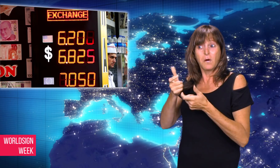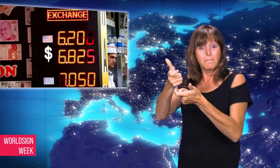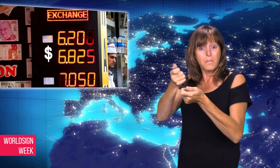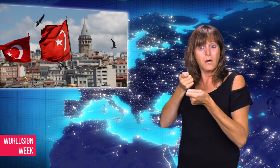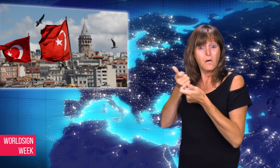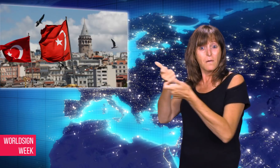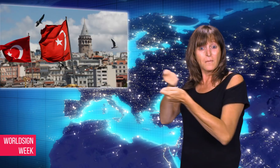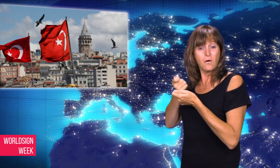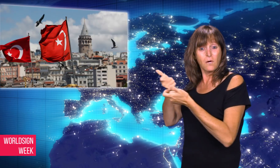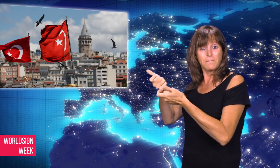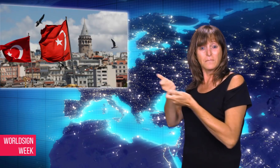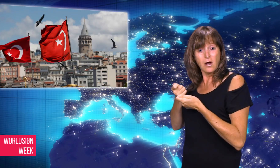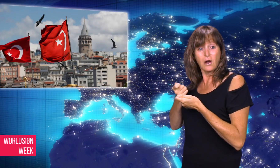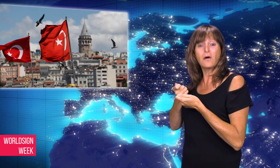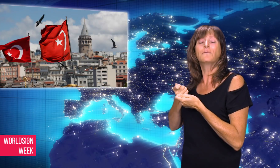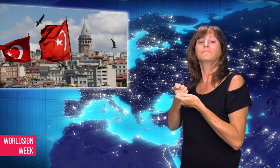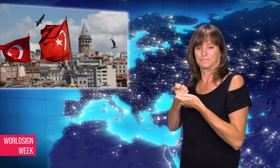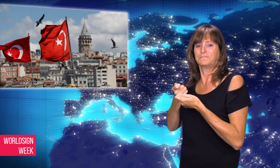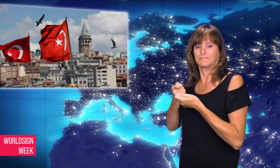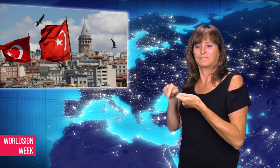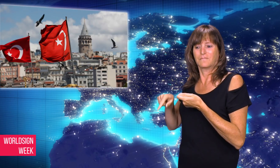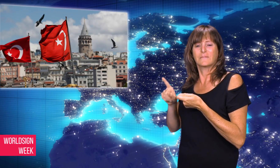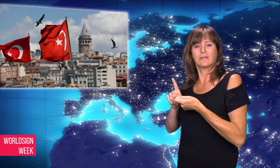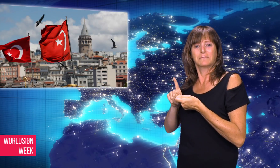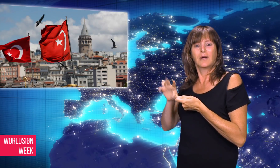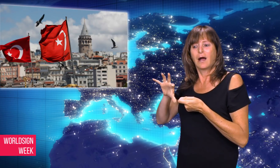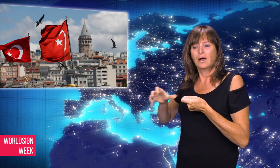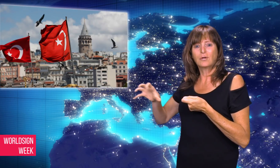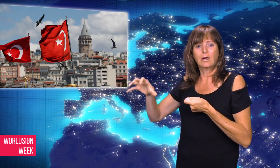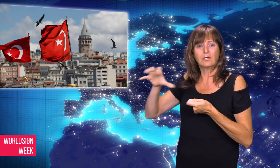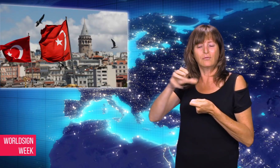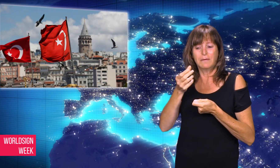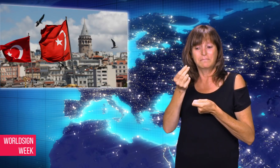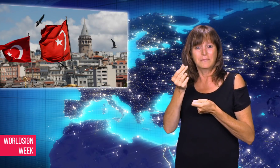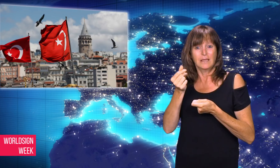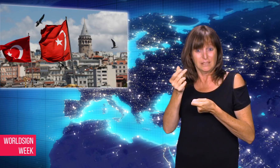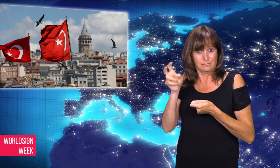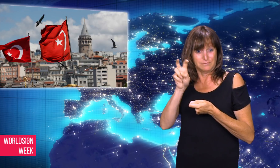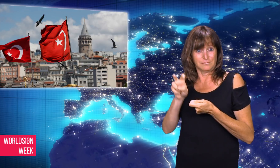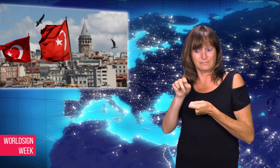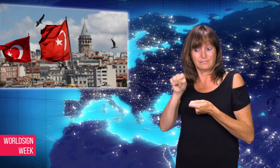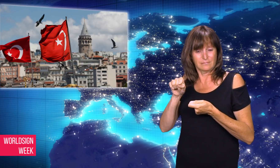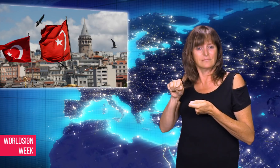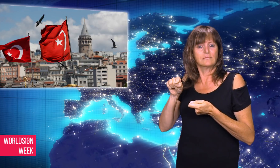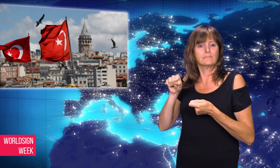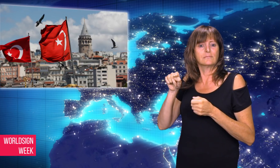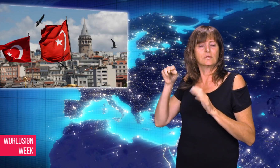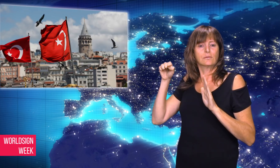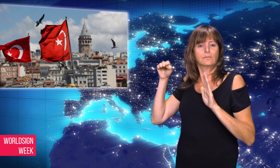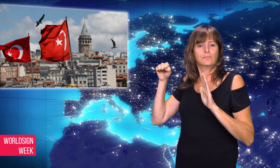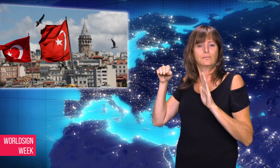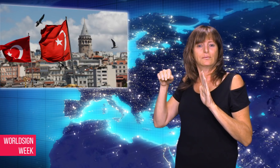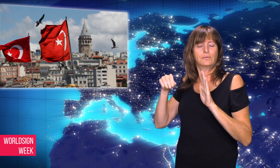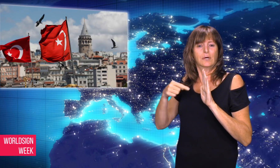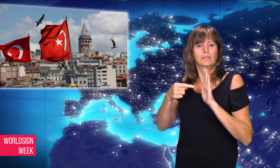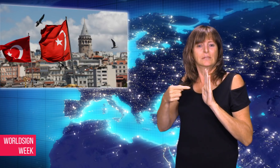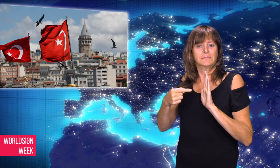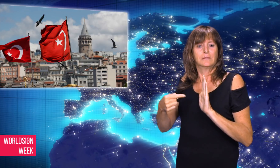its interest rates, destabilizing the Turkish economy.